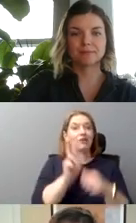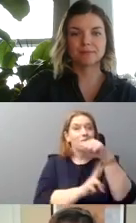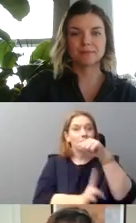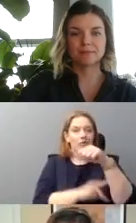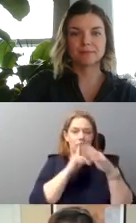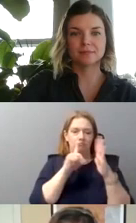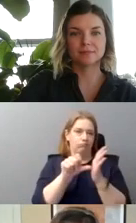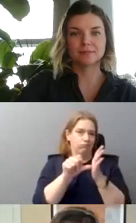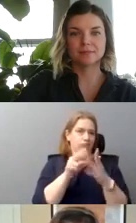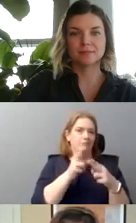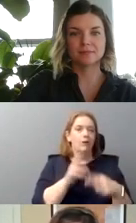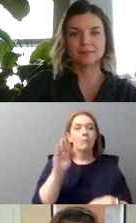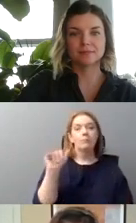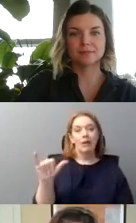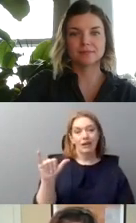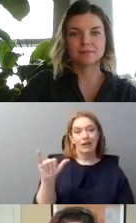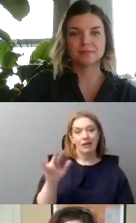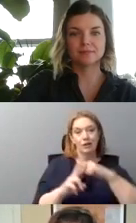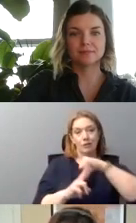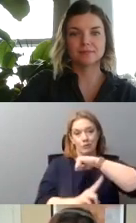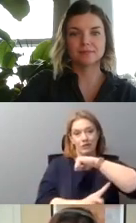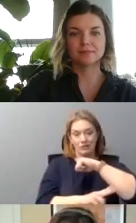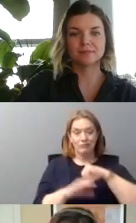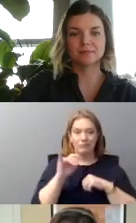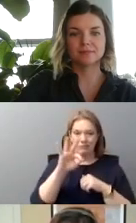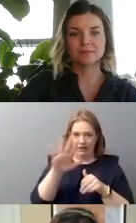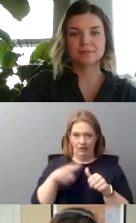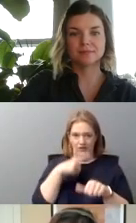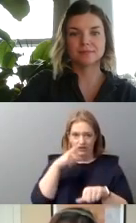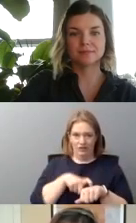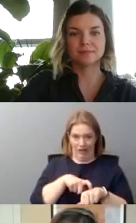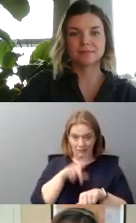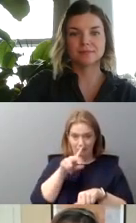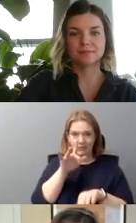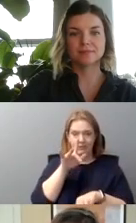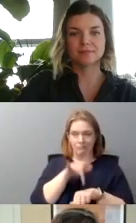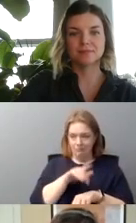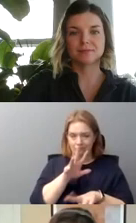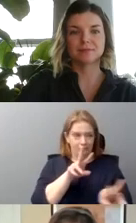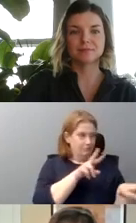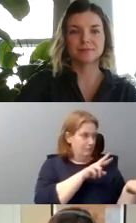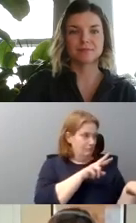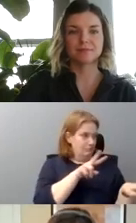Also from this height, a first-timer can orient themselves in one sweep to the city